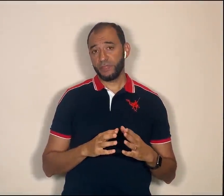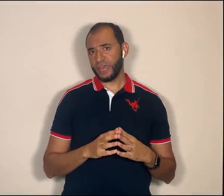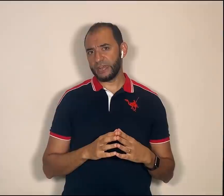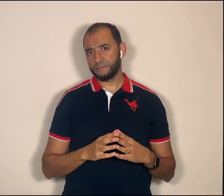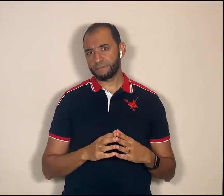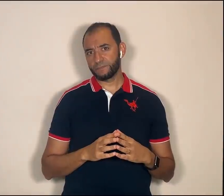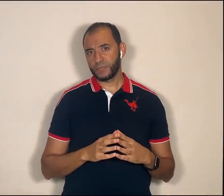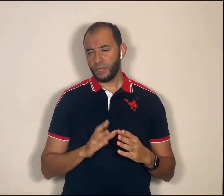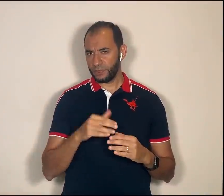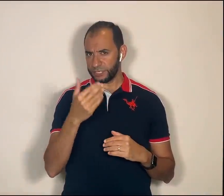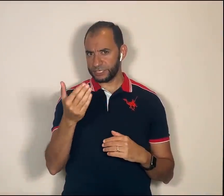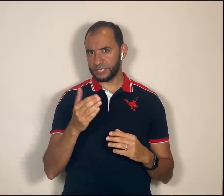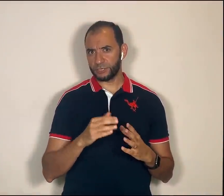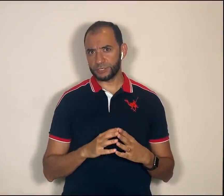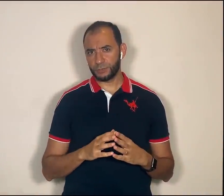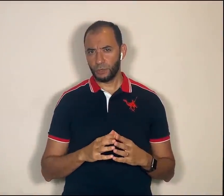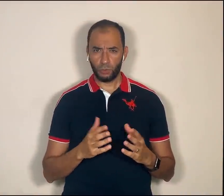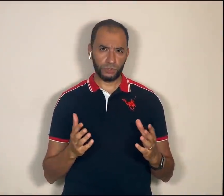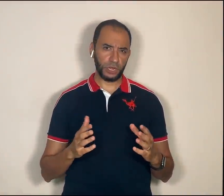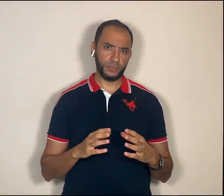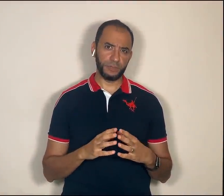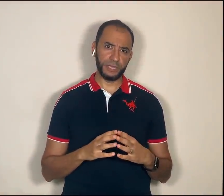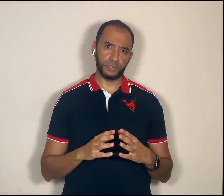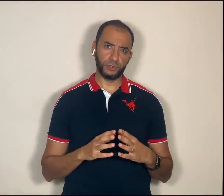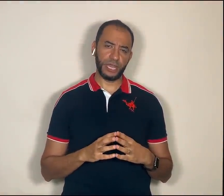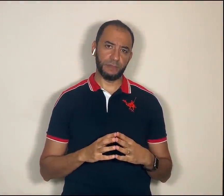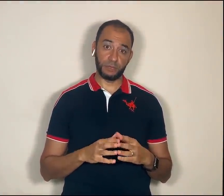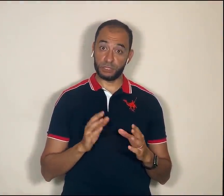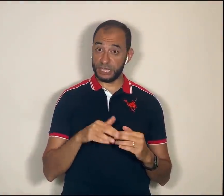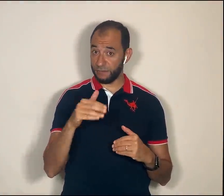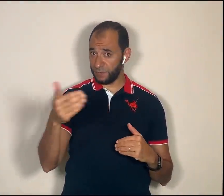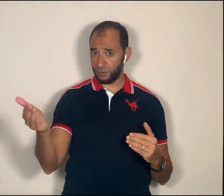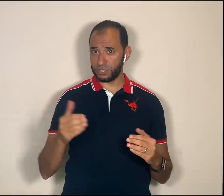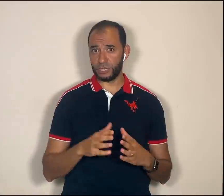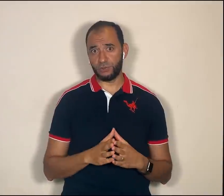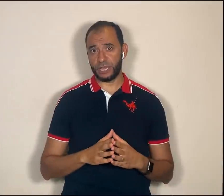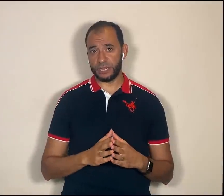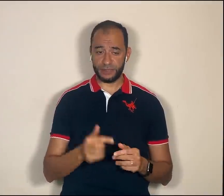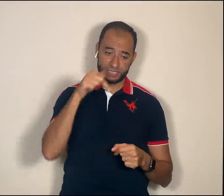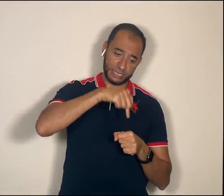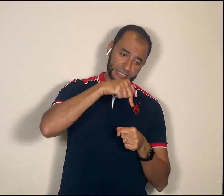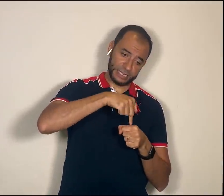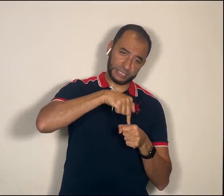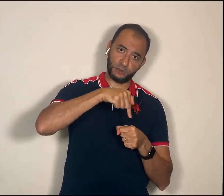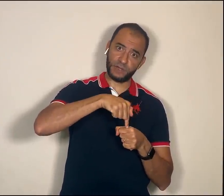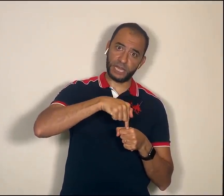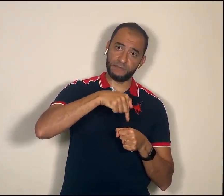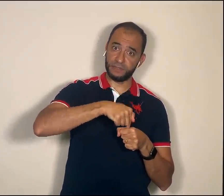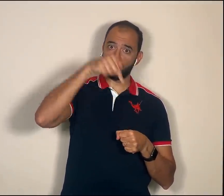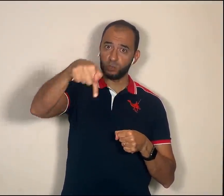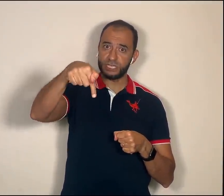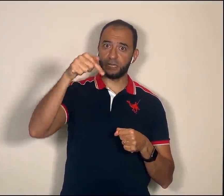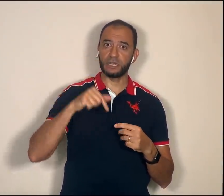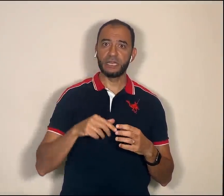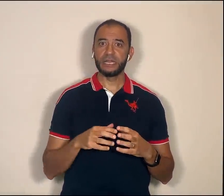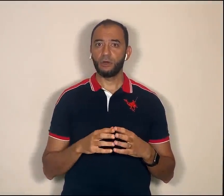then, their successors would rather be here today, because if they are not here today, the single cell survived, and the two cell